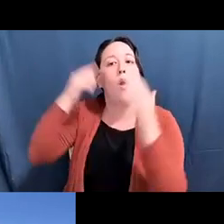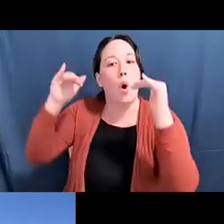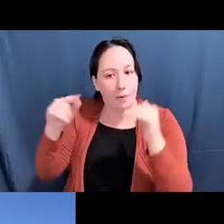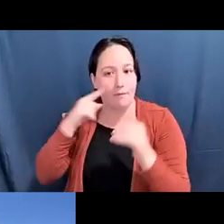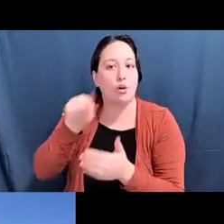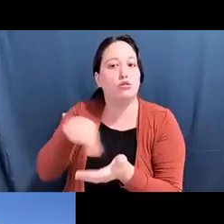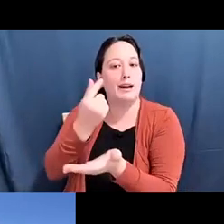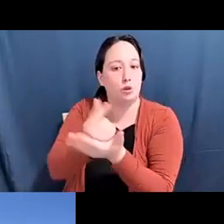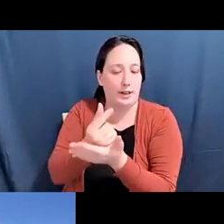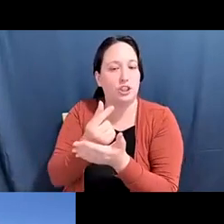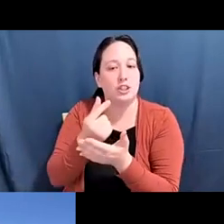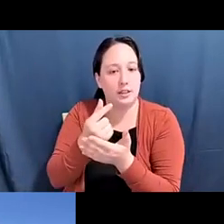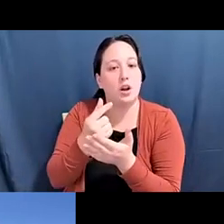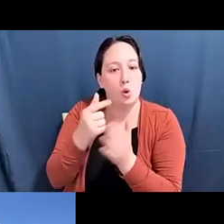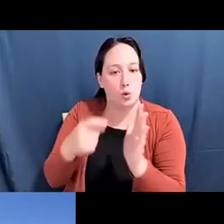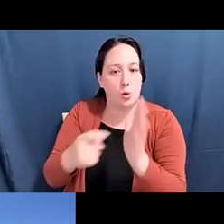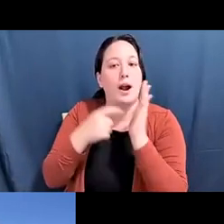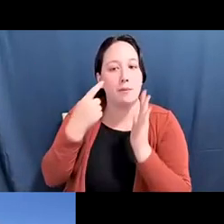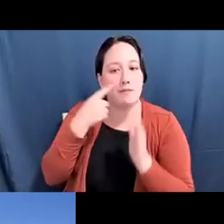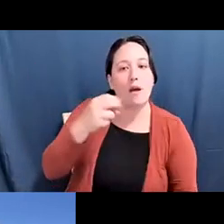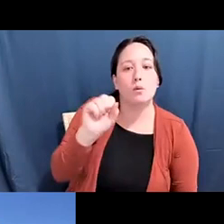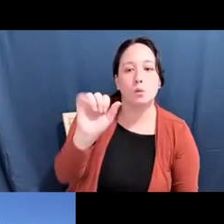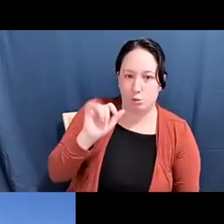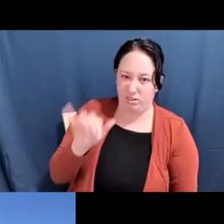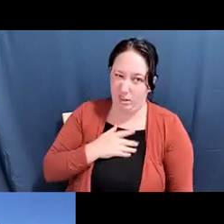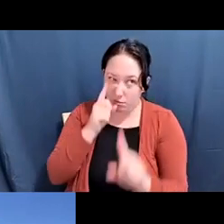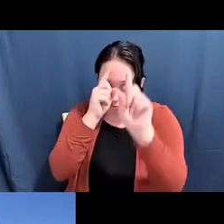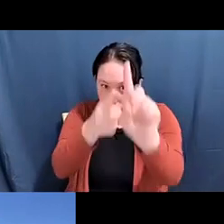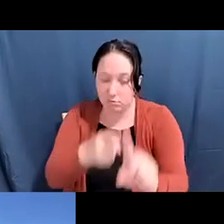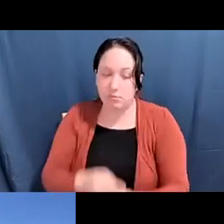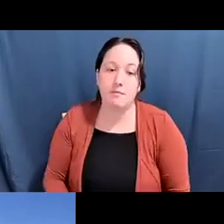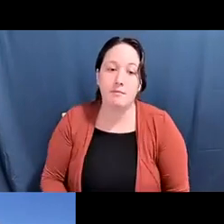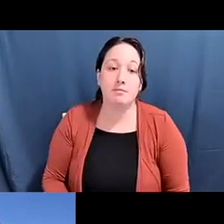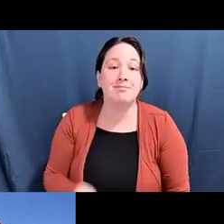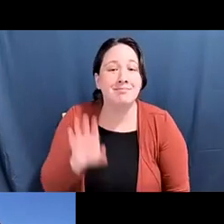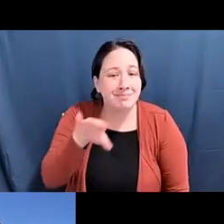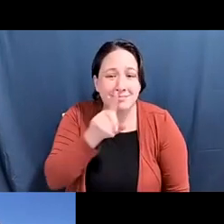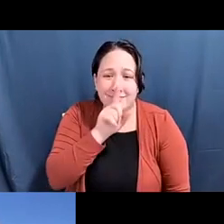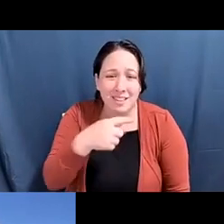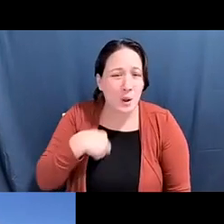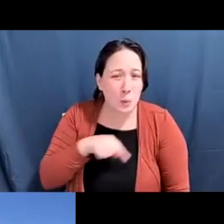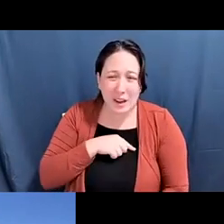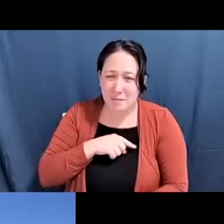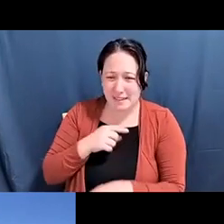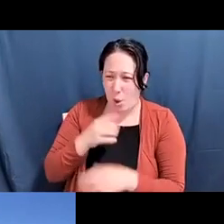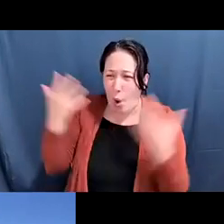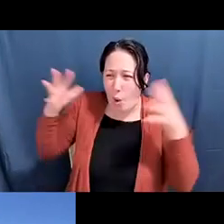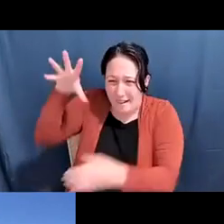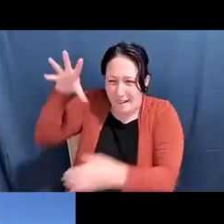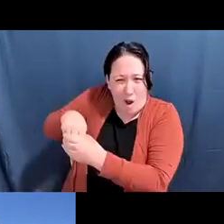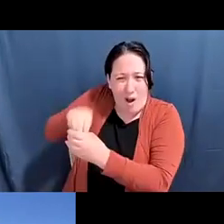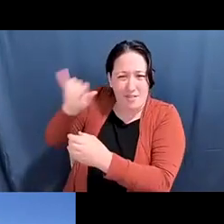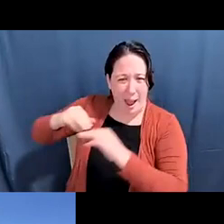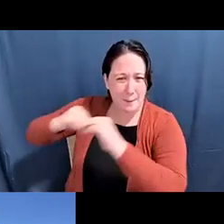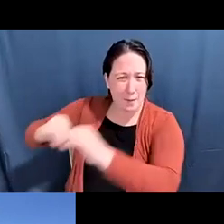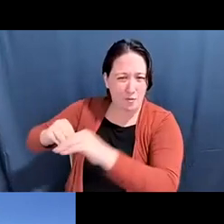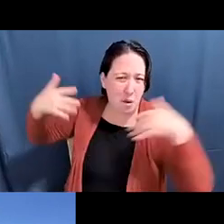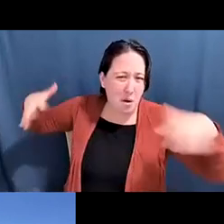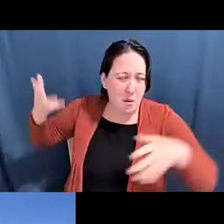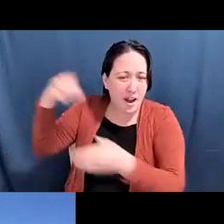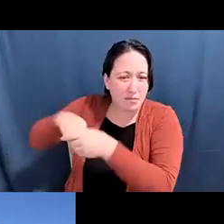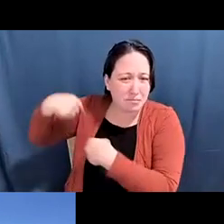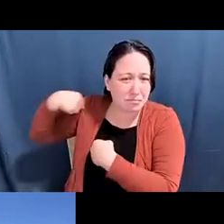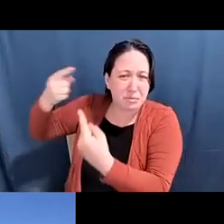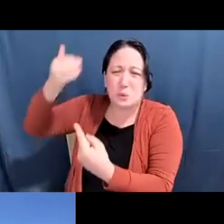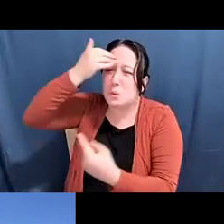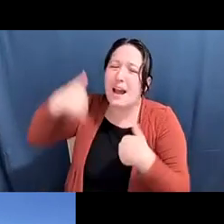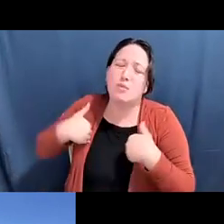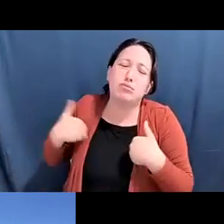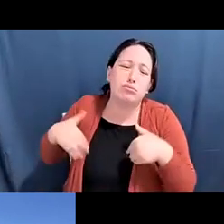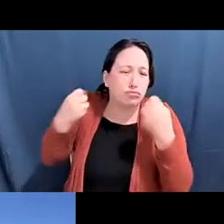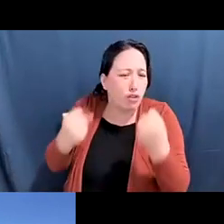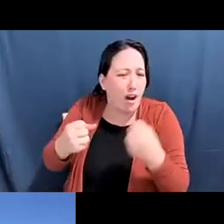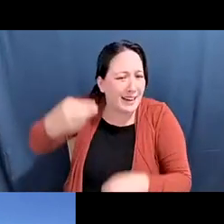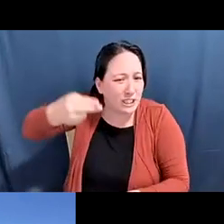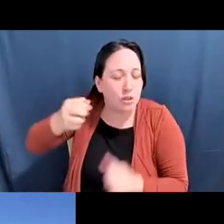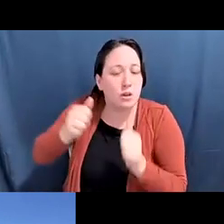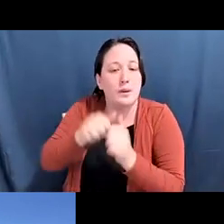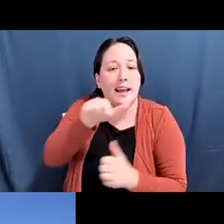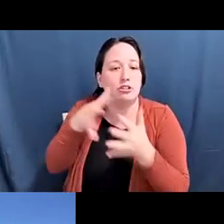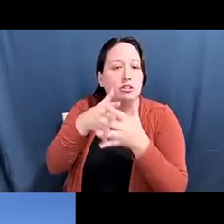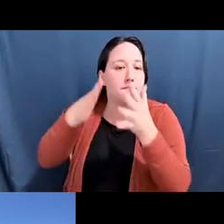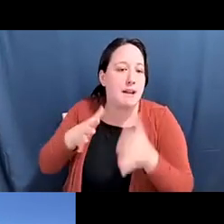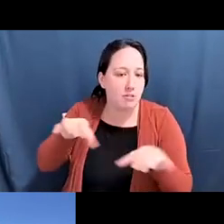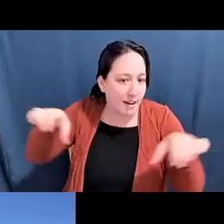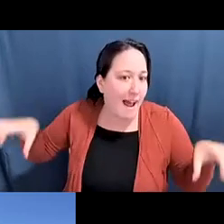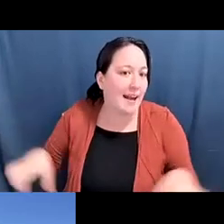Diane Fujino: working with the Ethnic Studies Now Coalition. And because we had been working in the movements for years we knew that there was a really rich history of Asian American activism, and a lot of organizing taking place today.